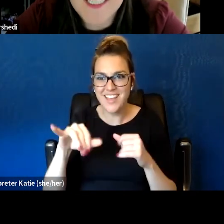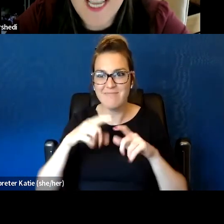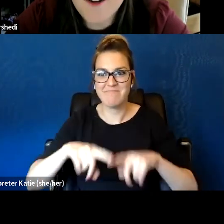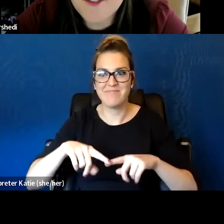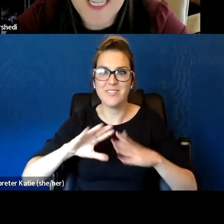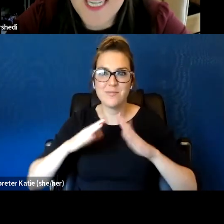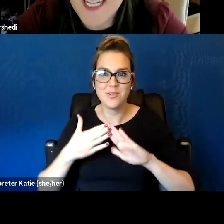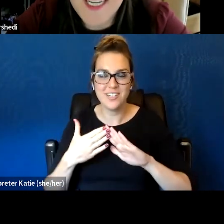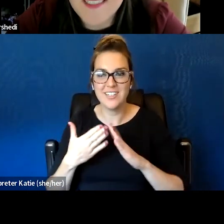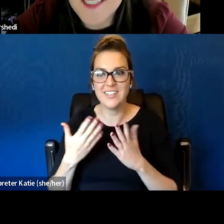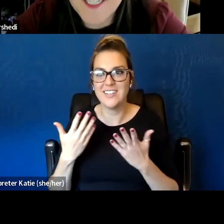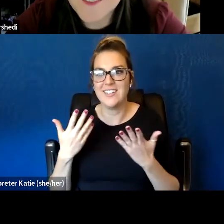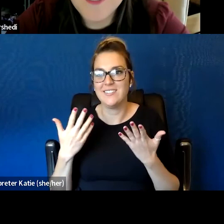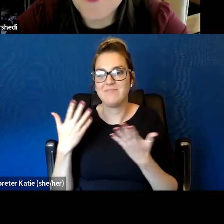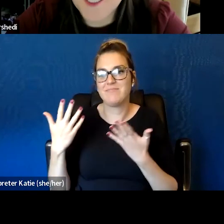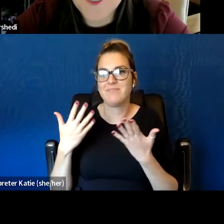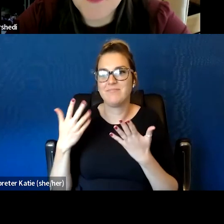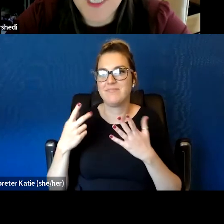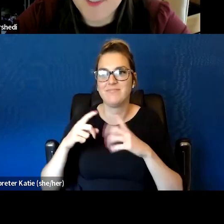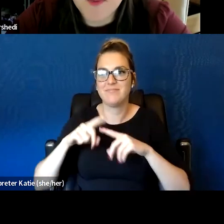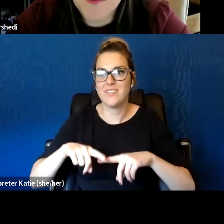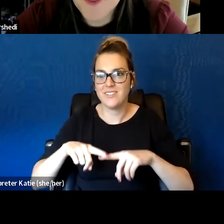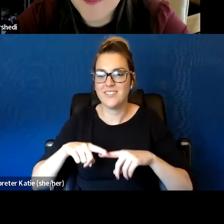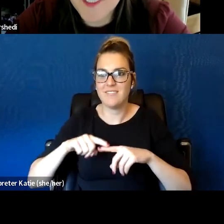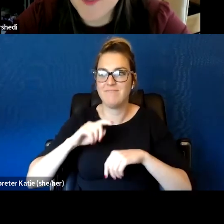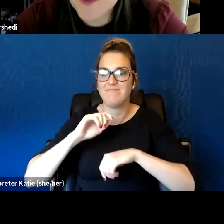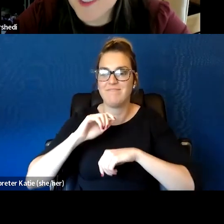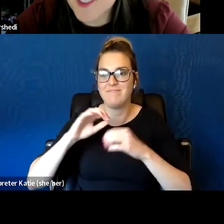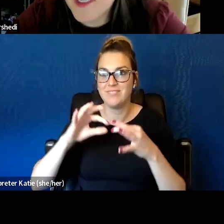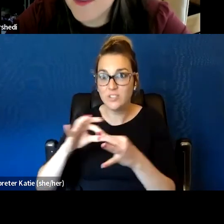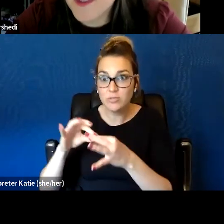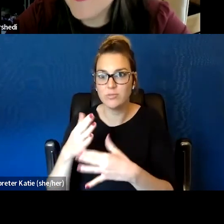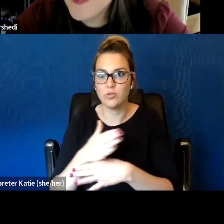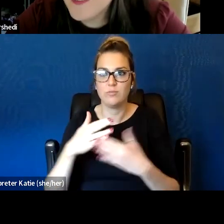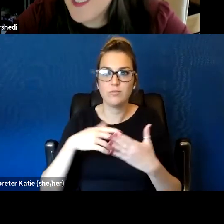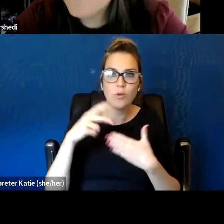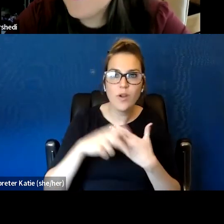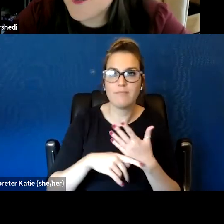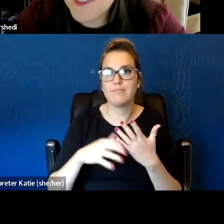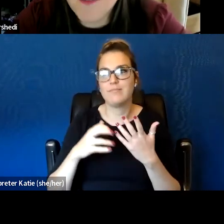and also like existing relationship dynamics between programs and individuals. And so I don't wanna be dismissive